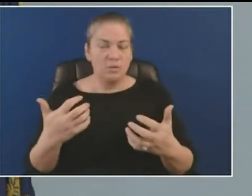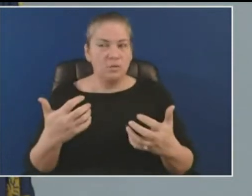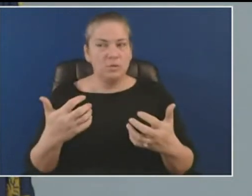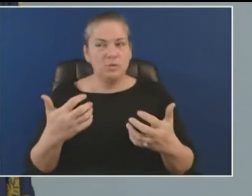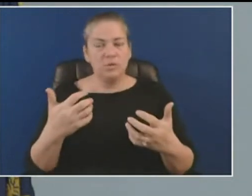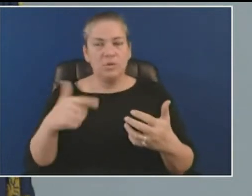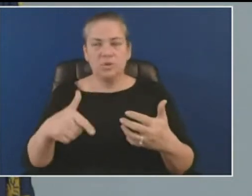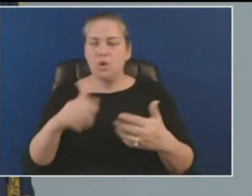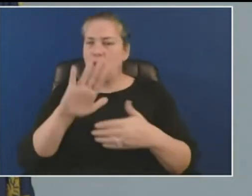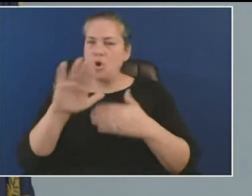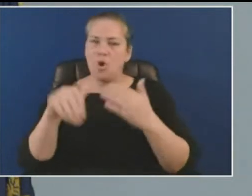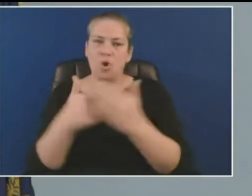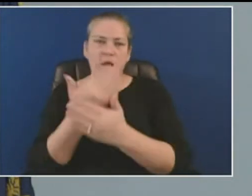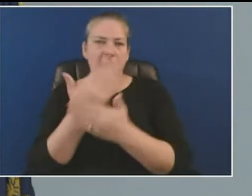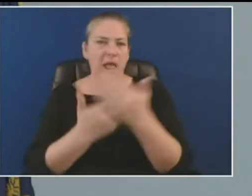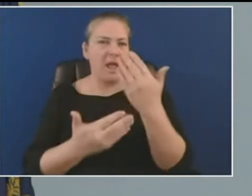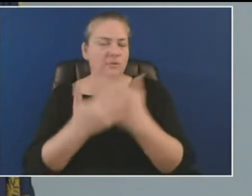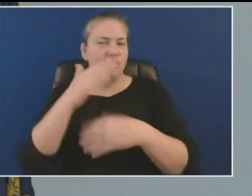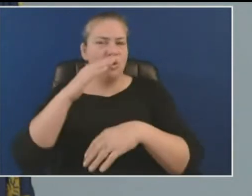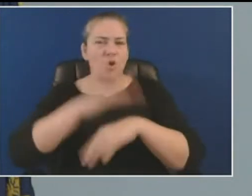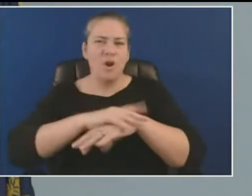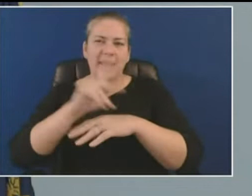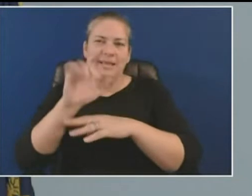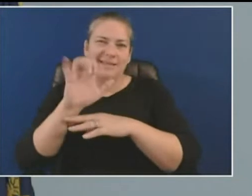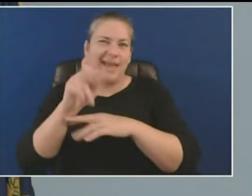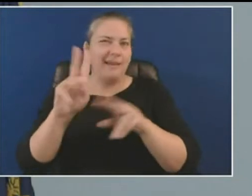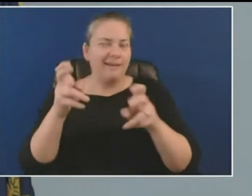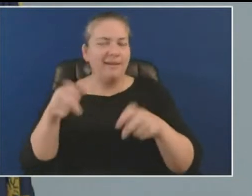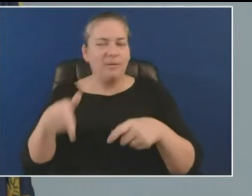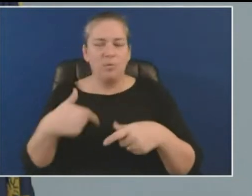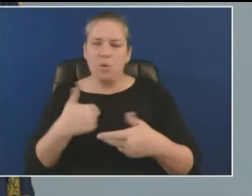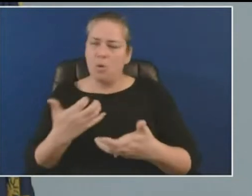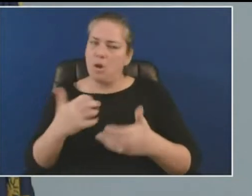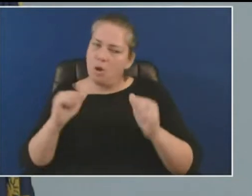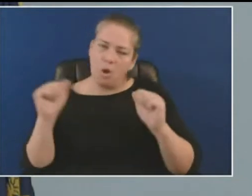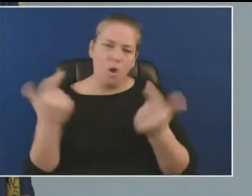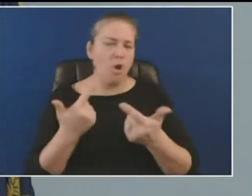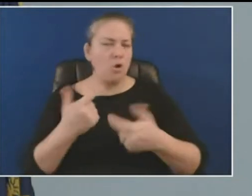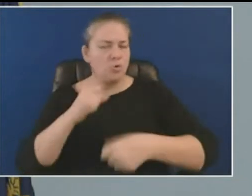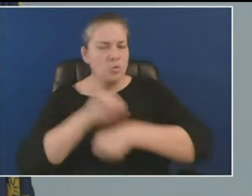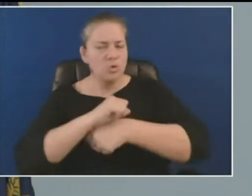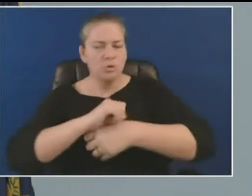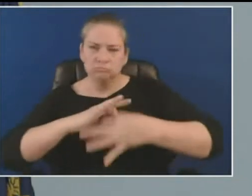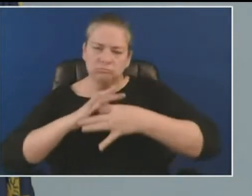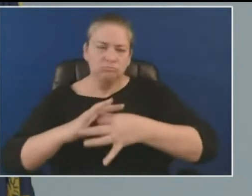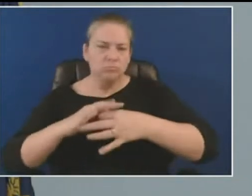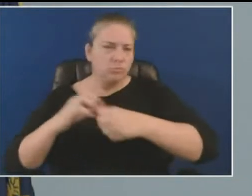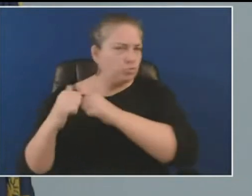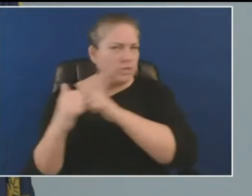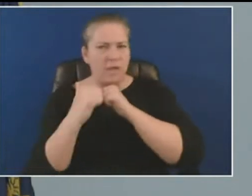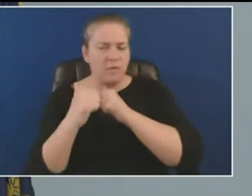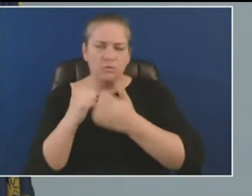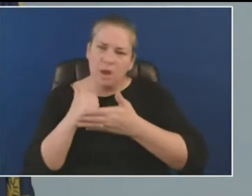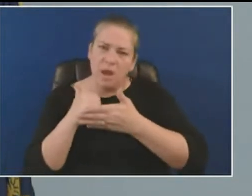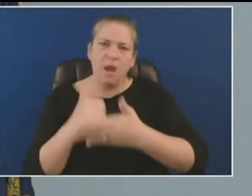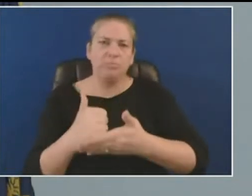All parts of state government on deck and and again I appreciate the working relationship we've had today